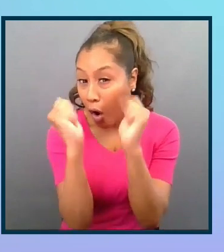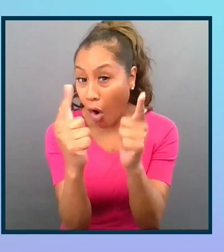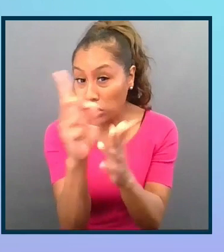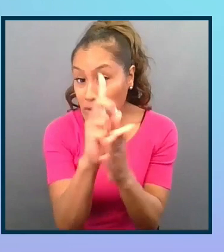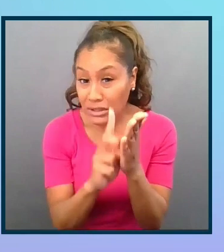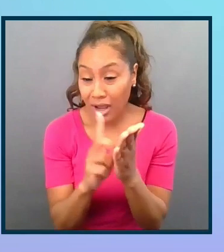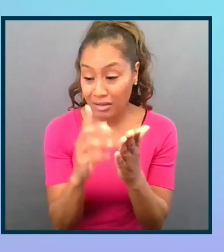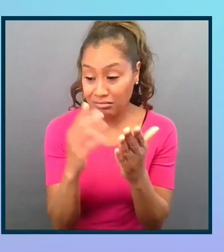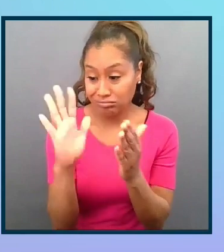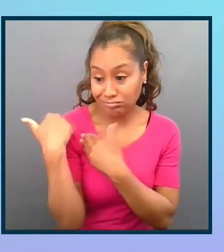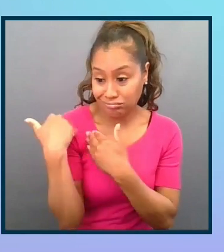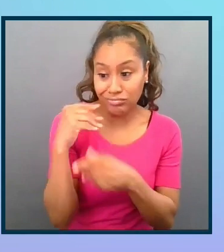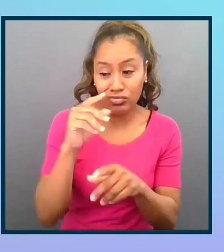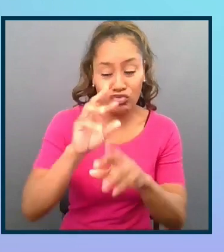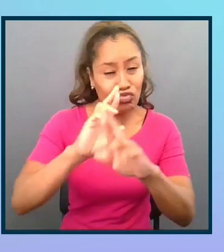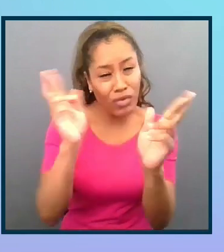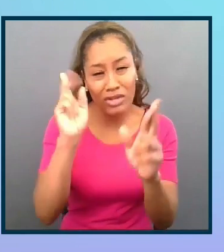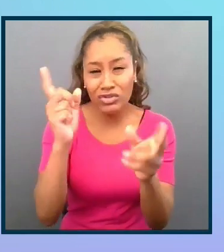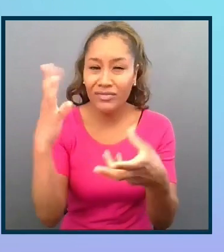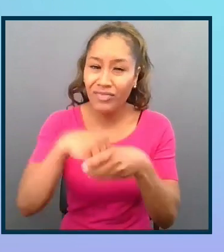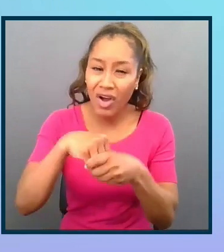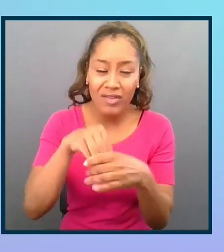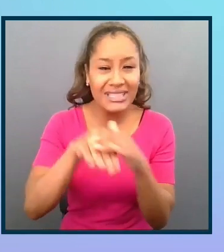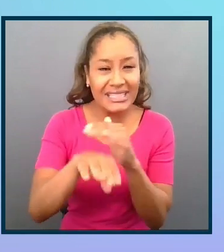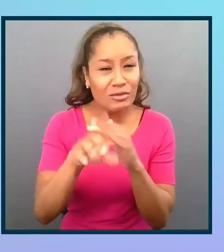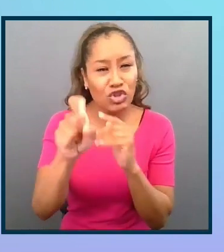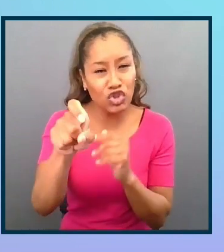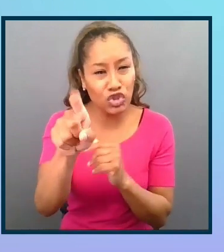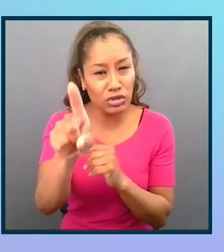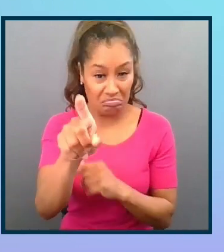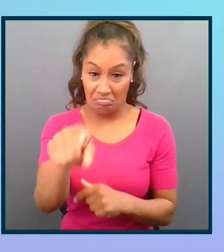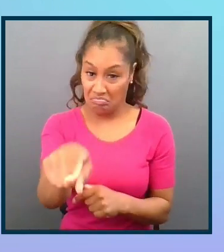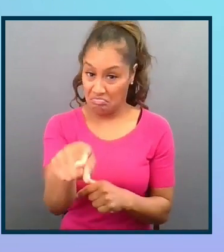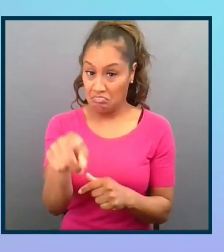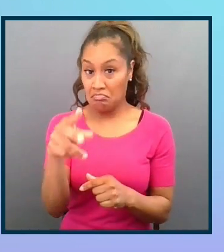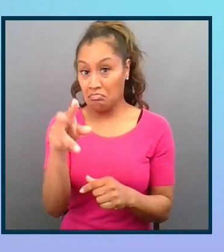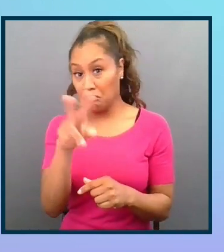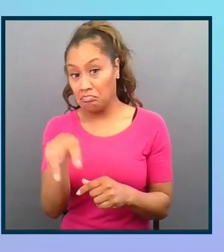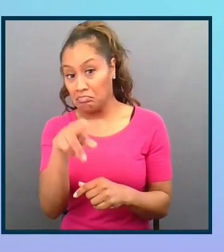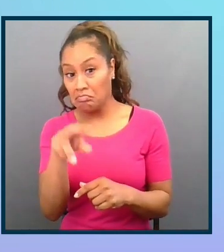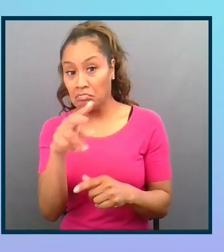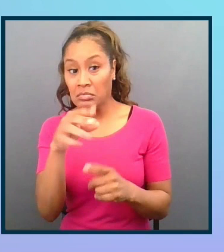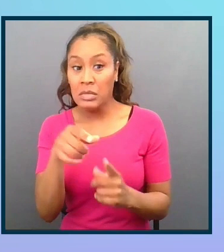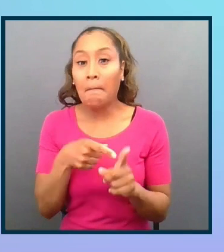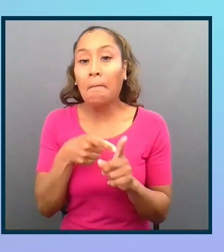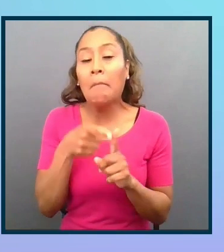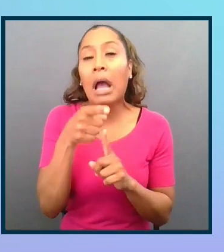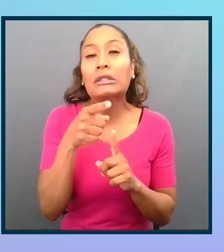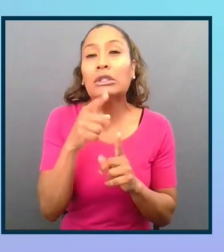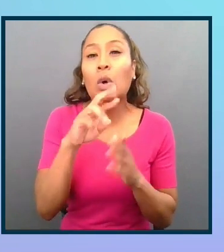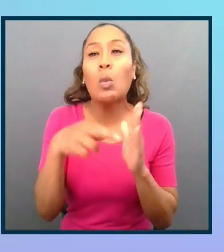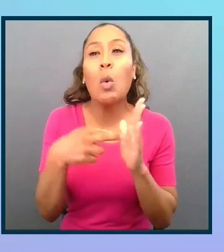have accessibility as part of their job description? Do you feel that specialized roles take away from the responsibility of others?